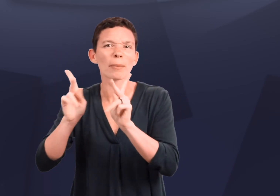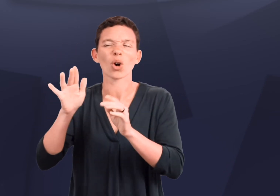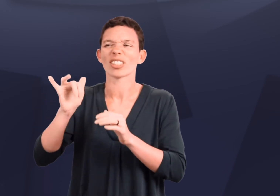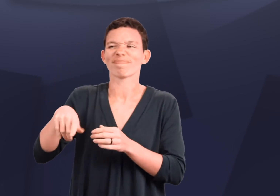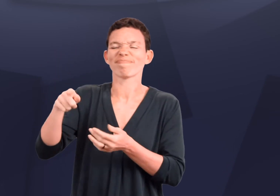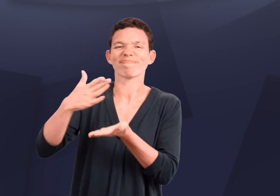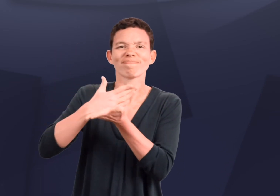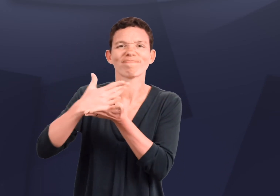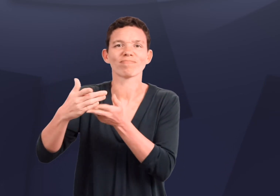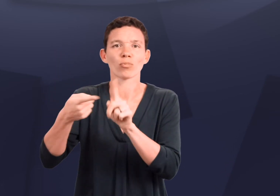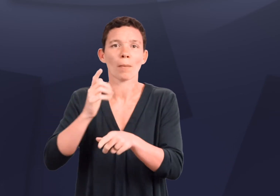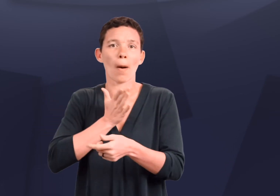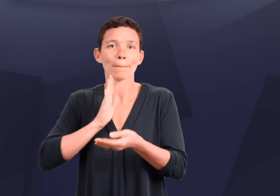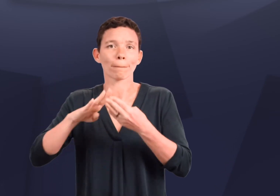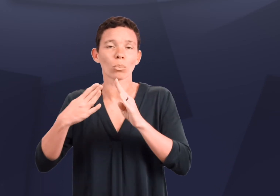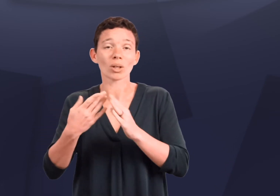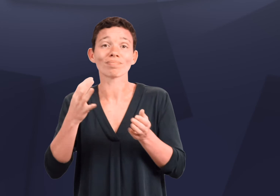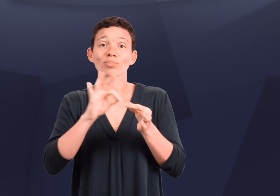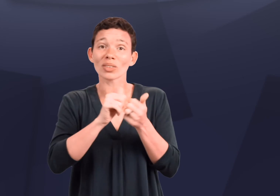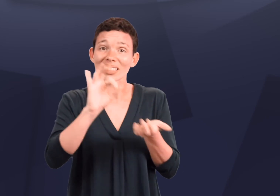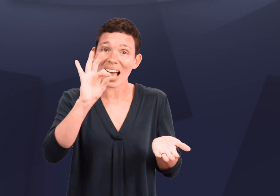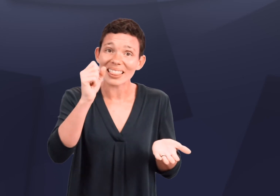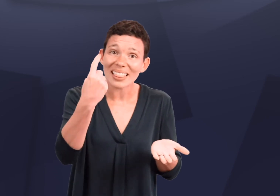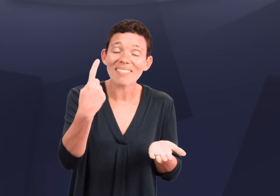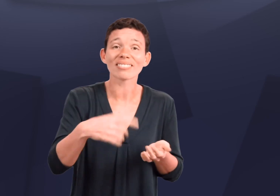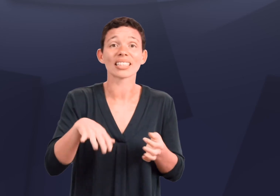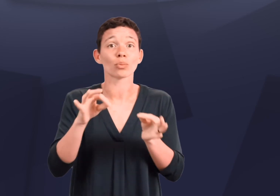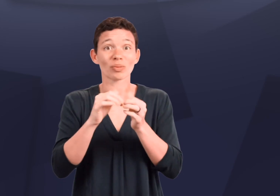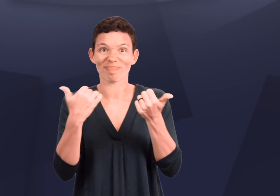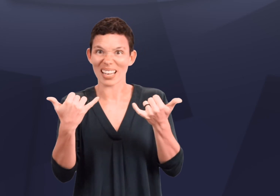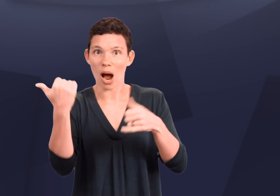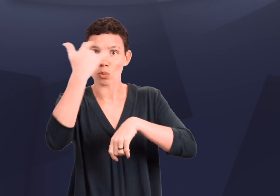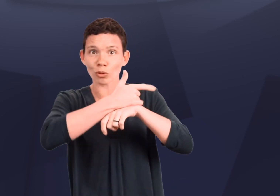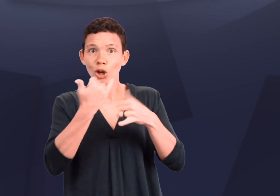They're labeled as terrorists or awful people and should be pushed out of the community.